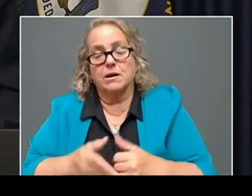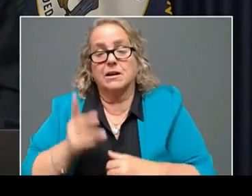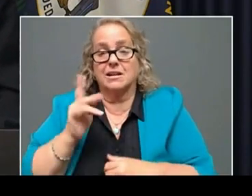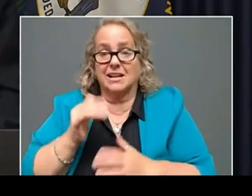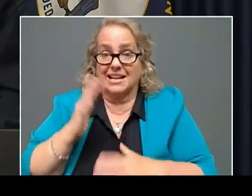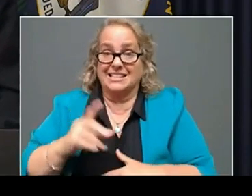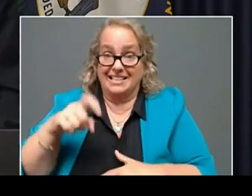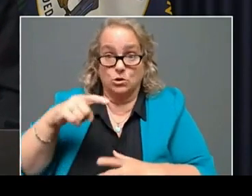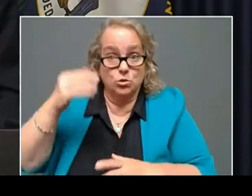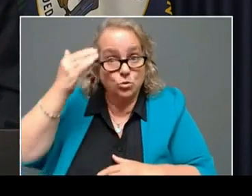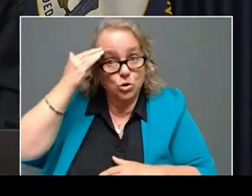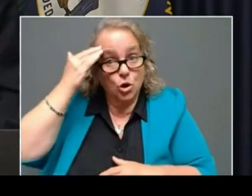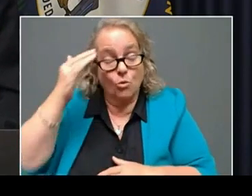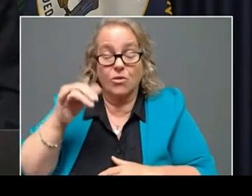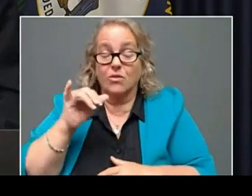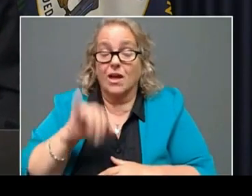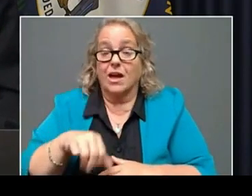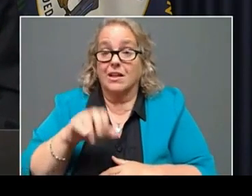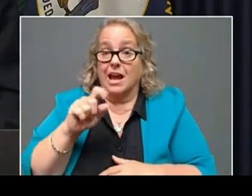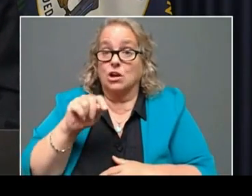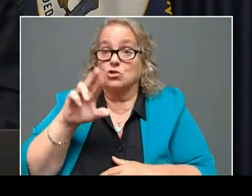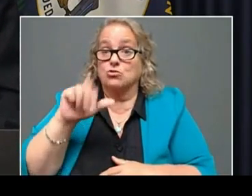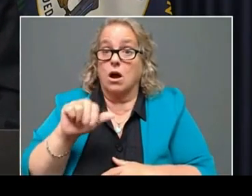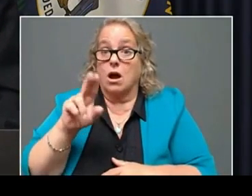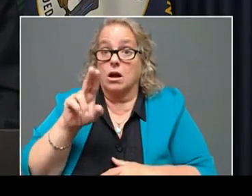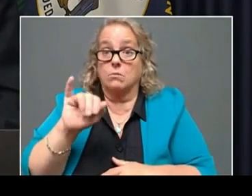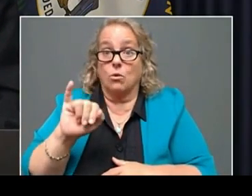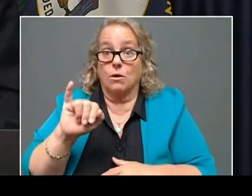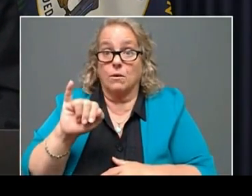that the the extra unemployment benefits are going to end. Um they are